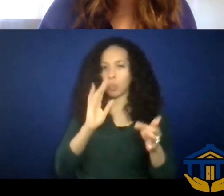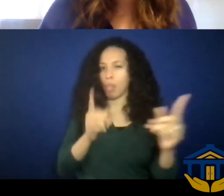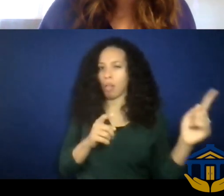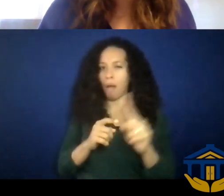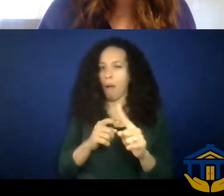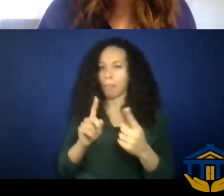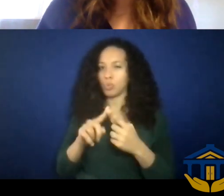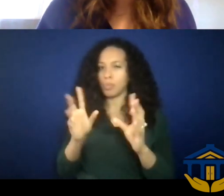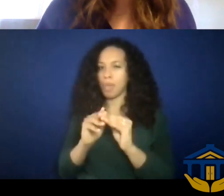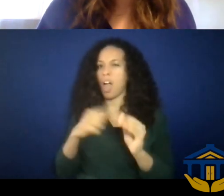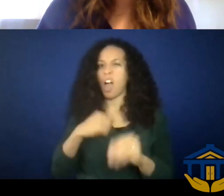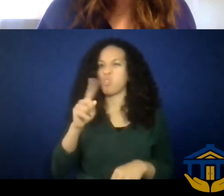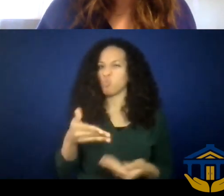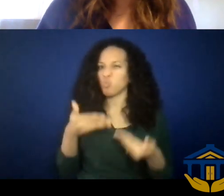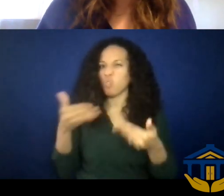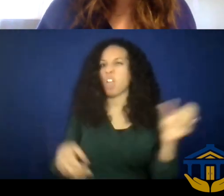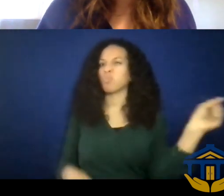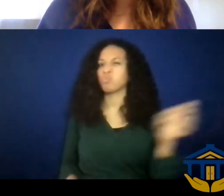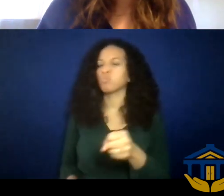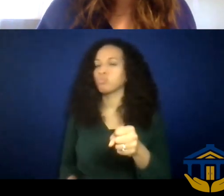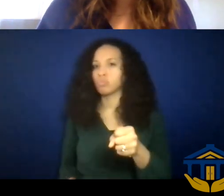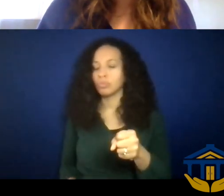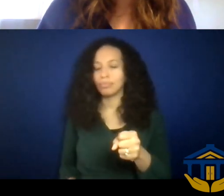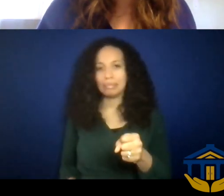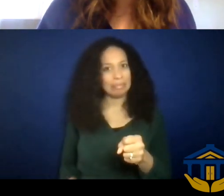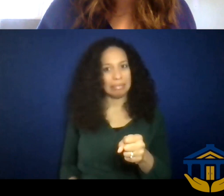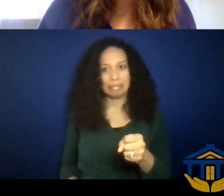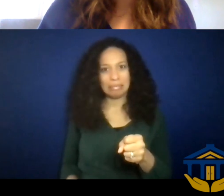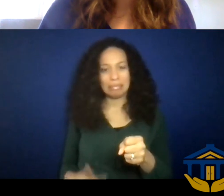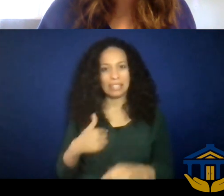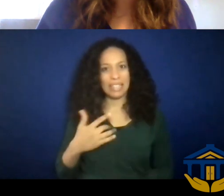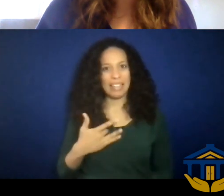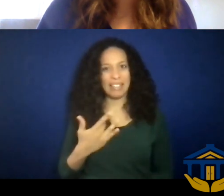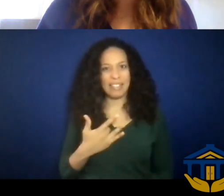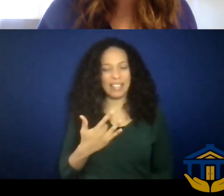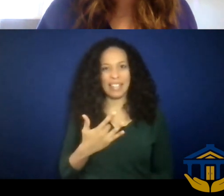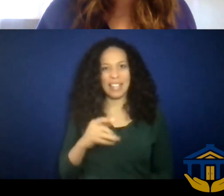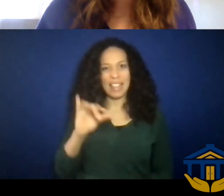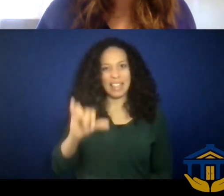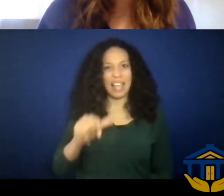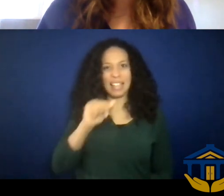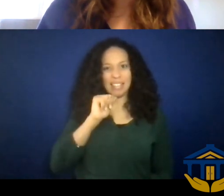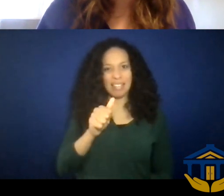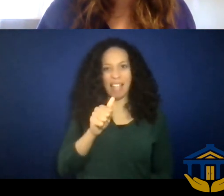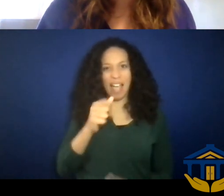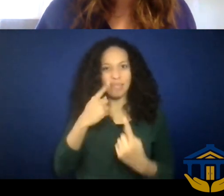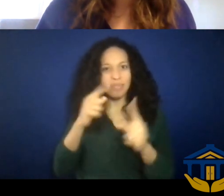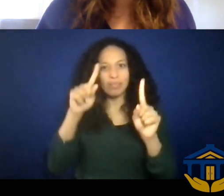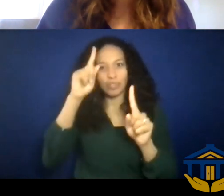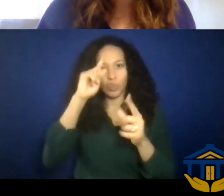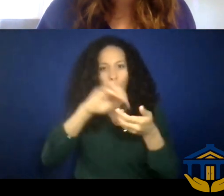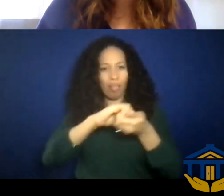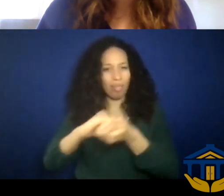do feel that that's not always conducive of a collaborative process and you definitely don't